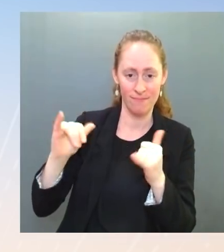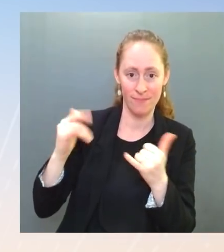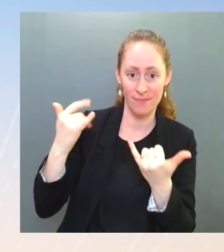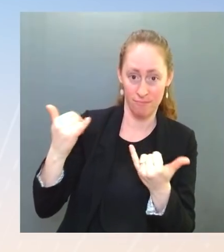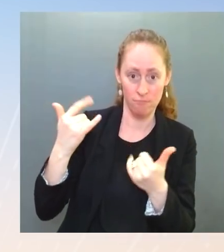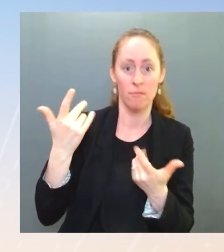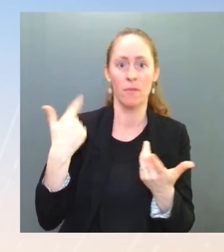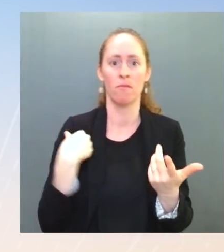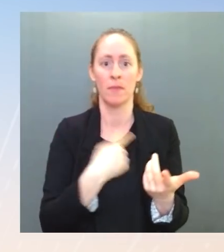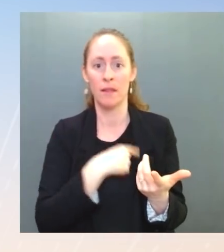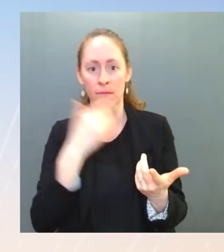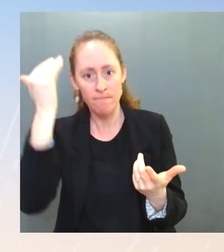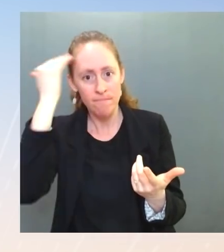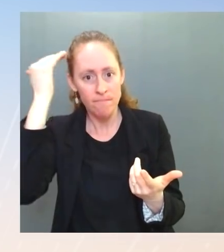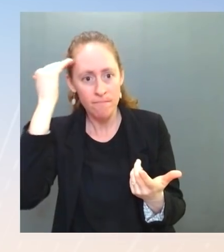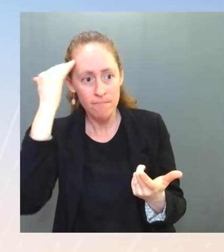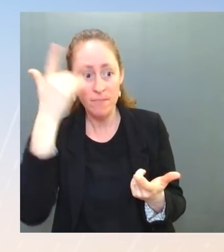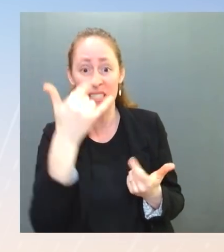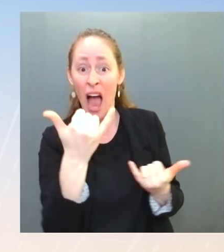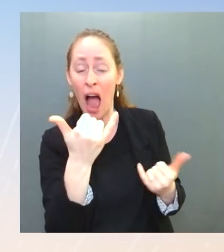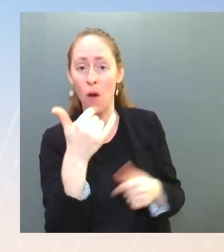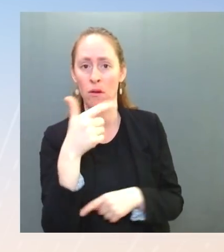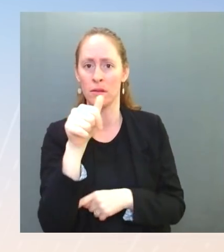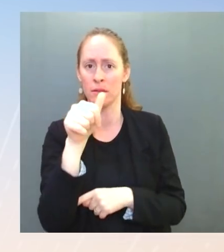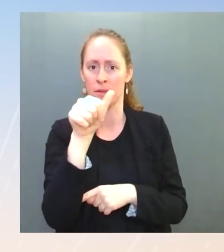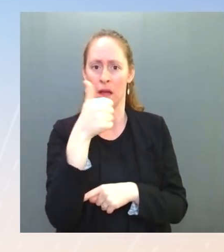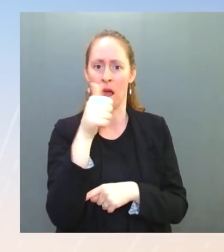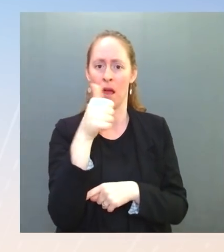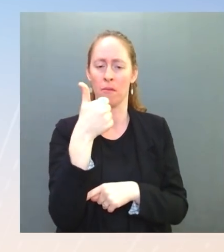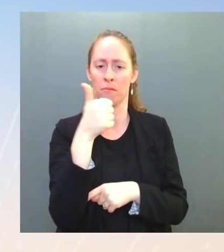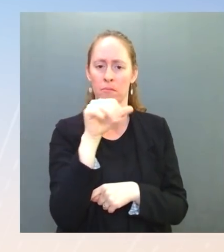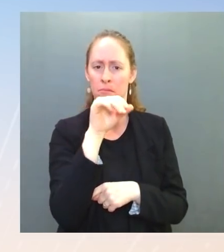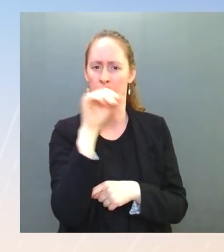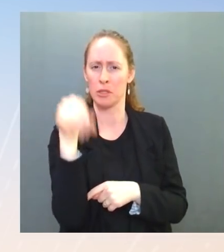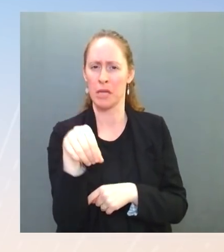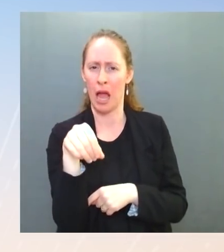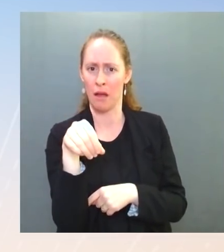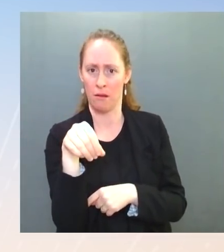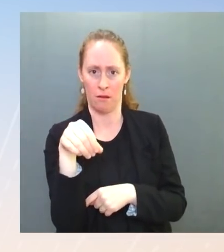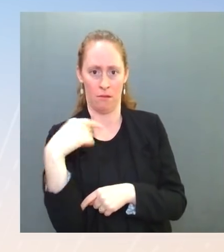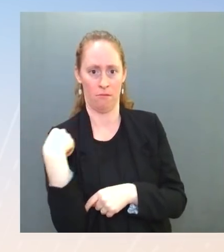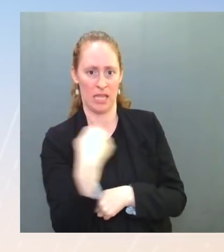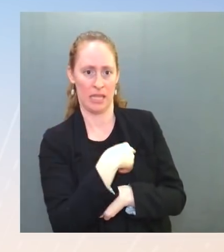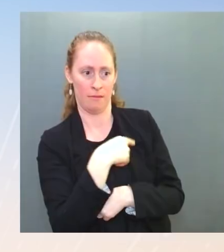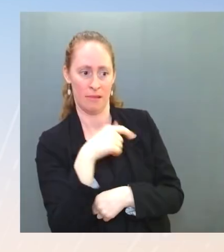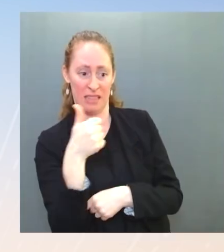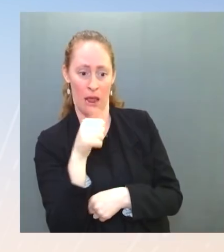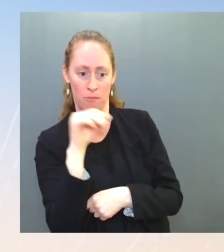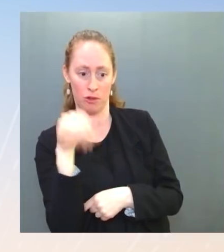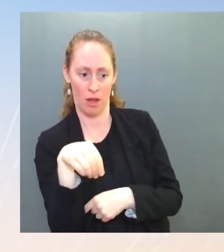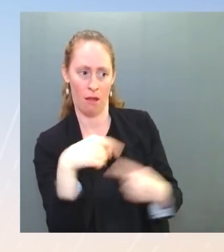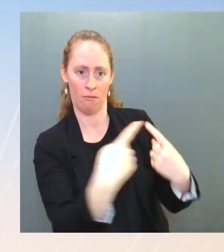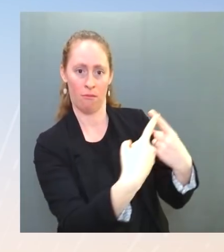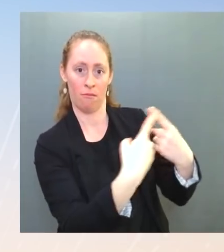It was a constructive, direct, conversation, but I will let them speak for themselves. The Press: And secondly, the President said he wanted